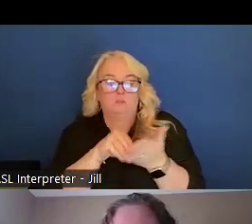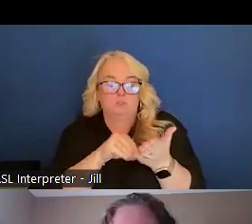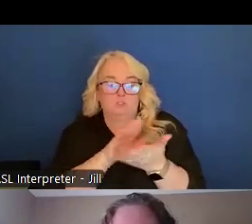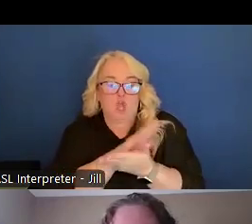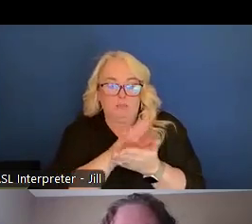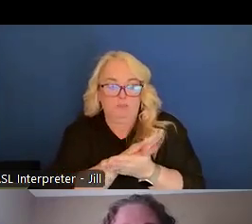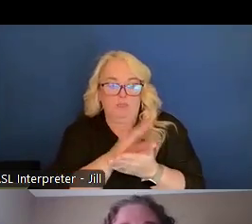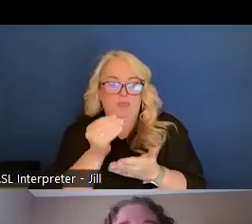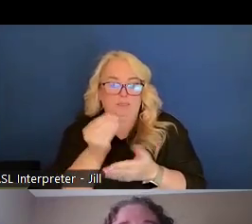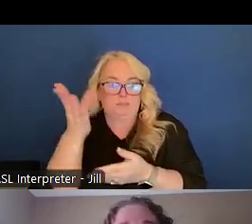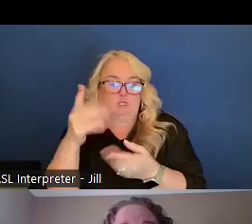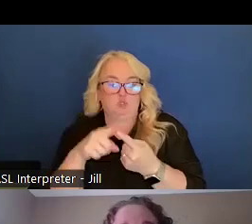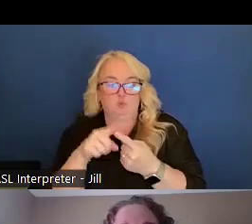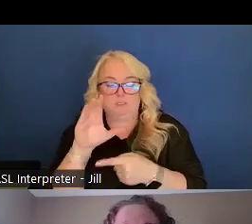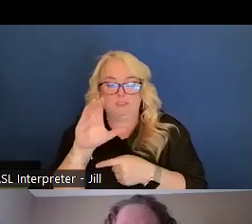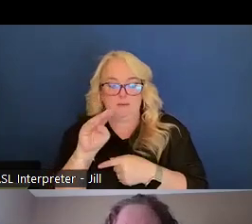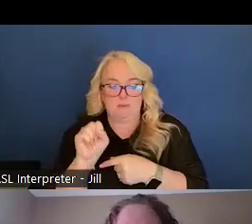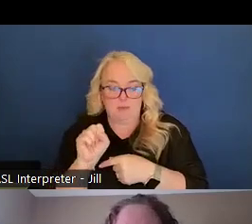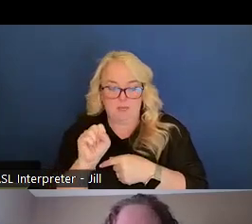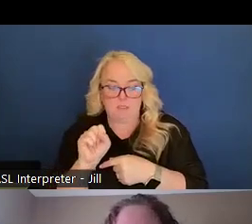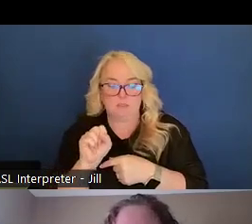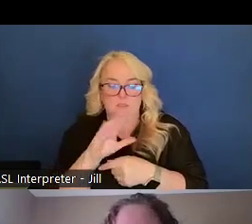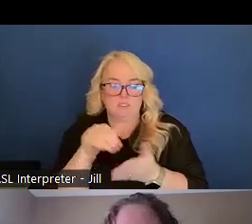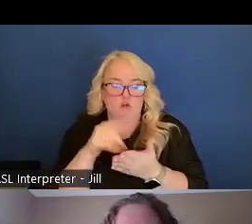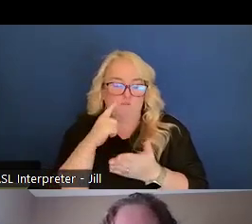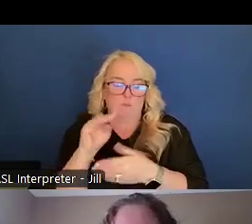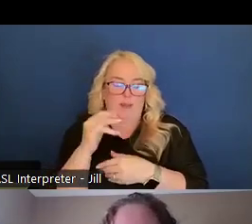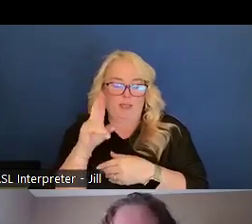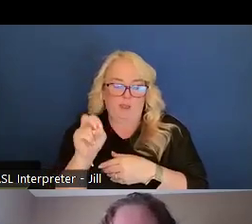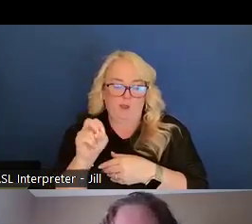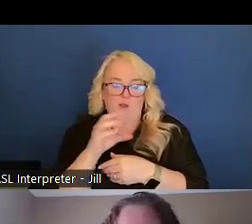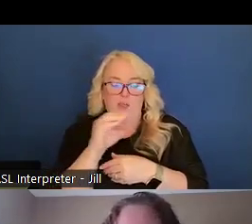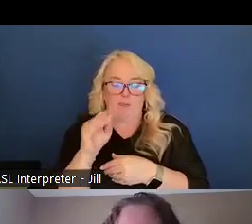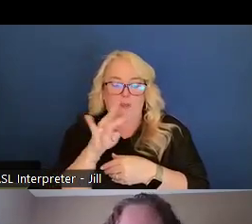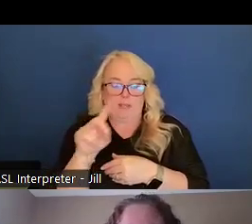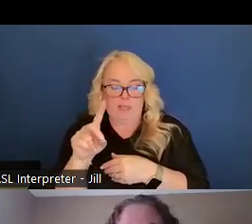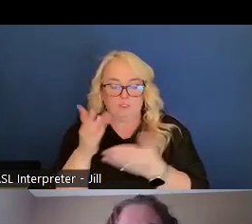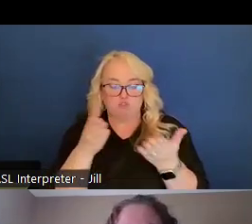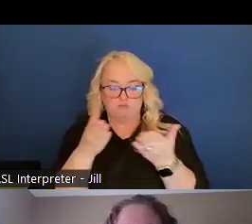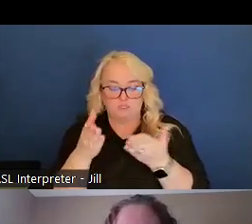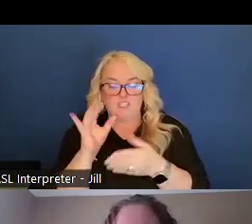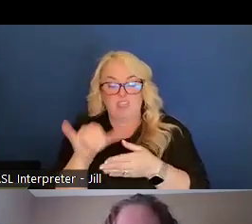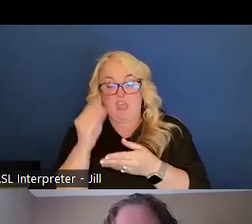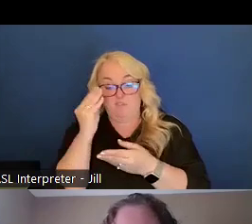Services. And that information does get funneled into CMS as